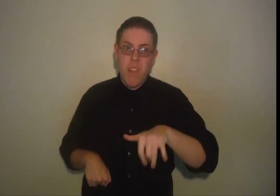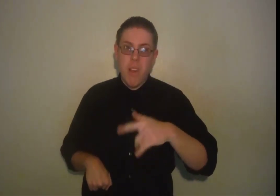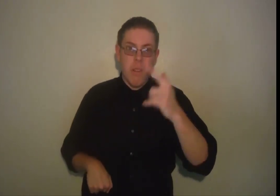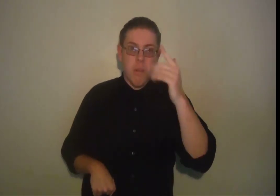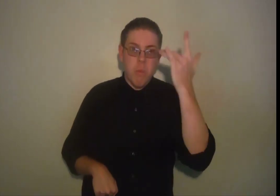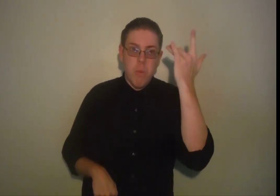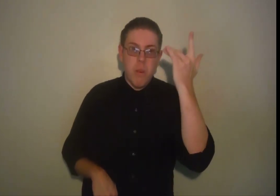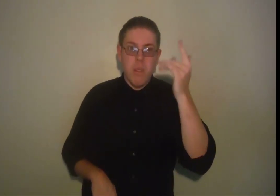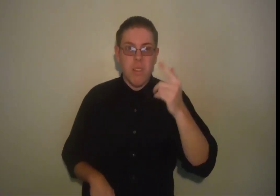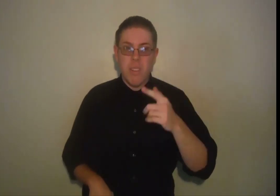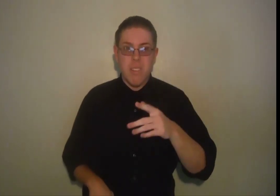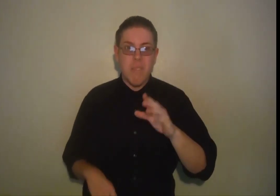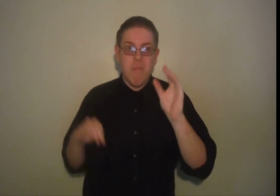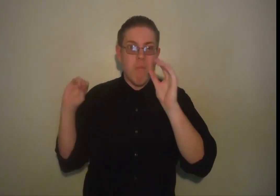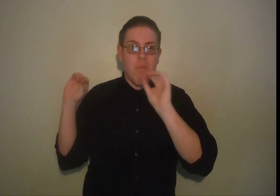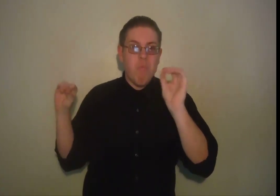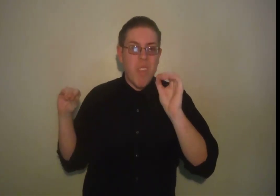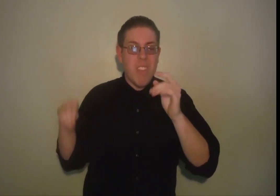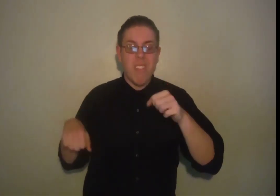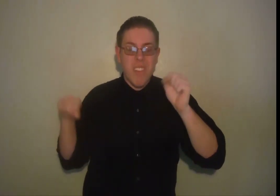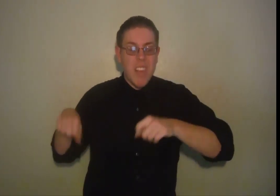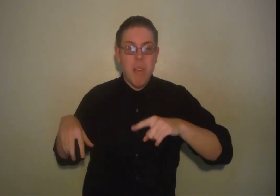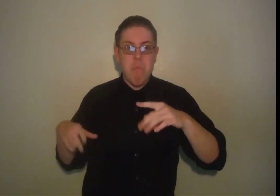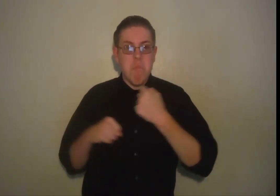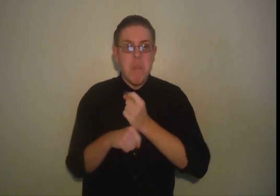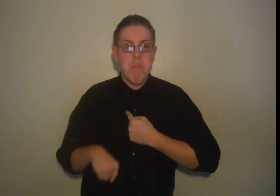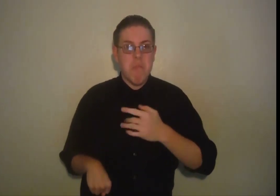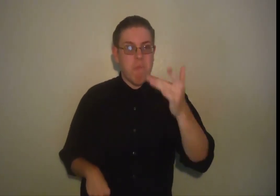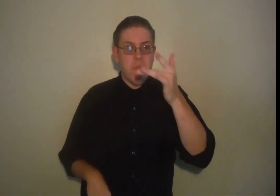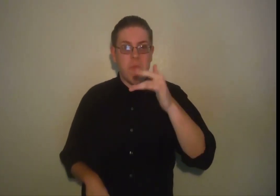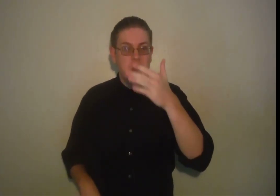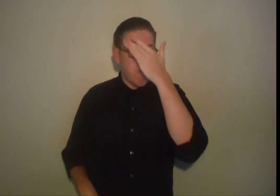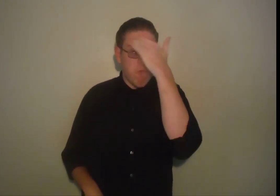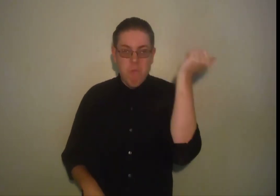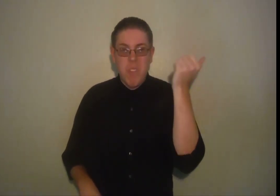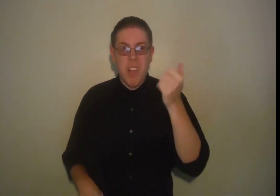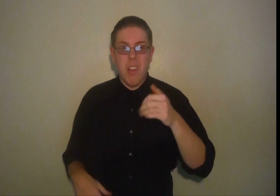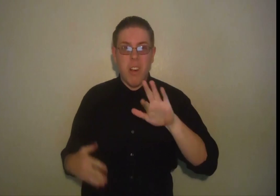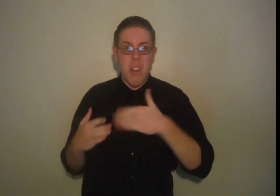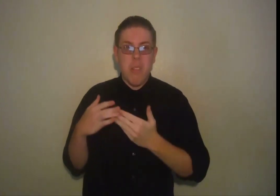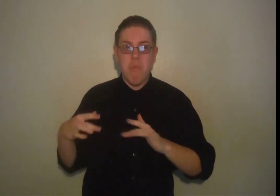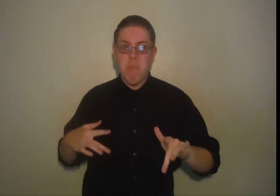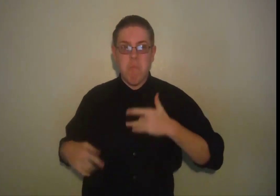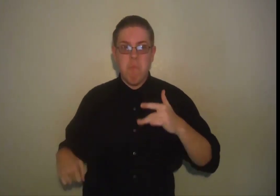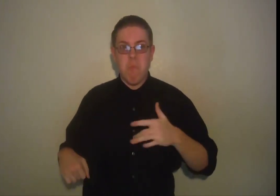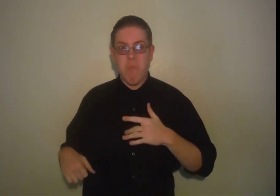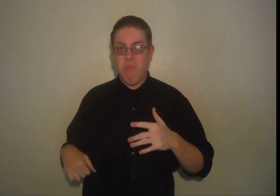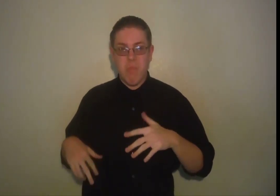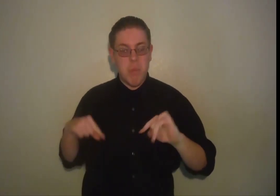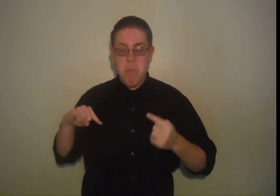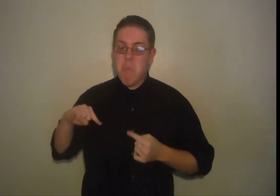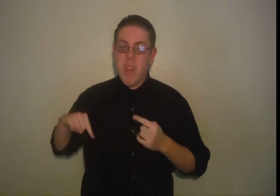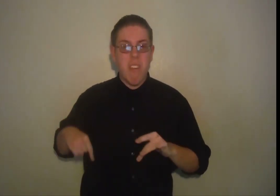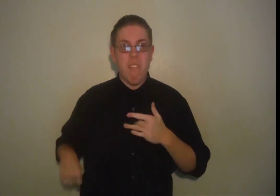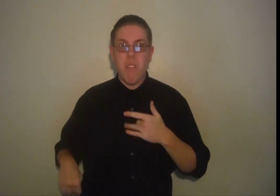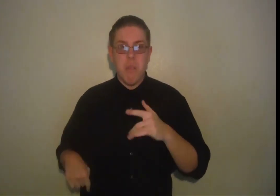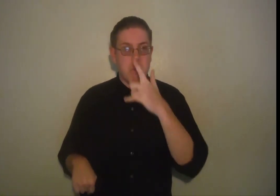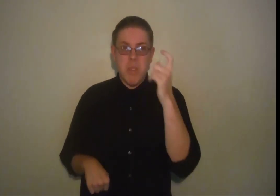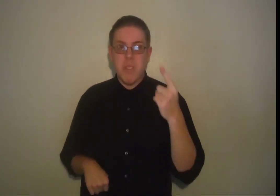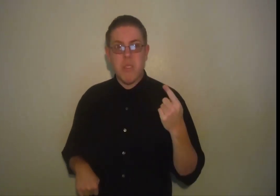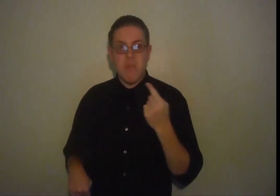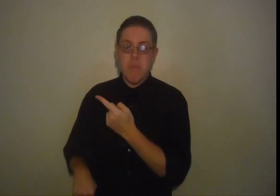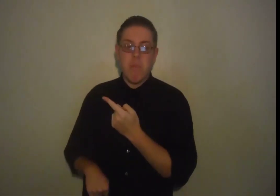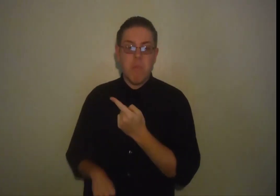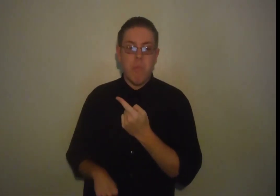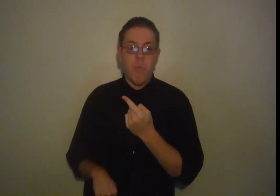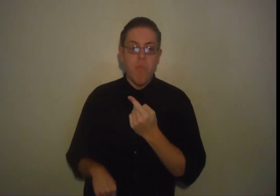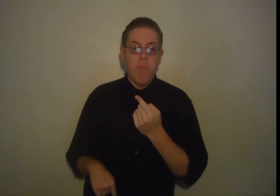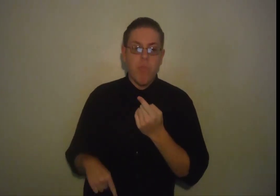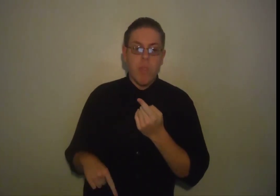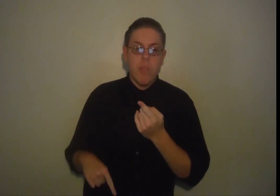He was guilty the minute I woke up. No one can talk me out of the hurt he caused me.